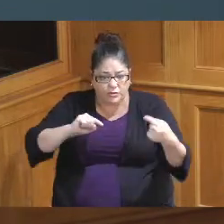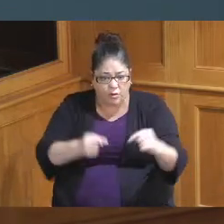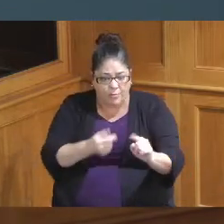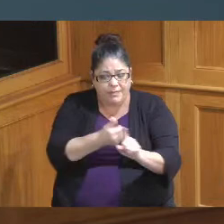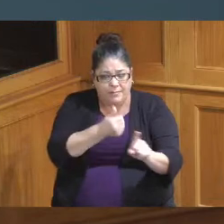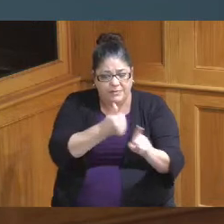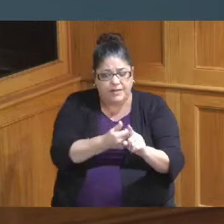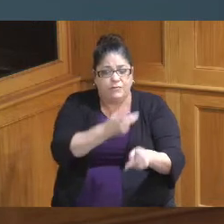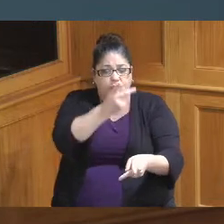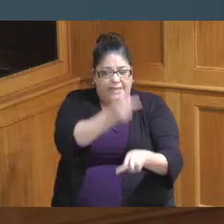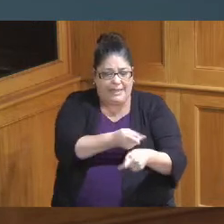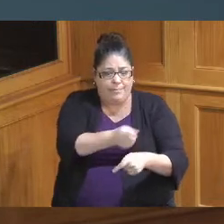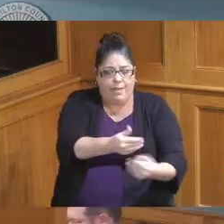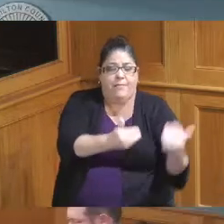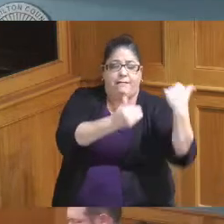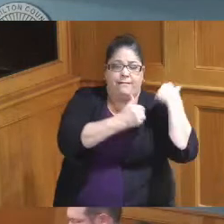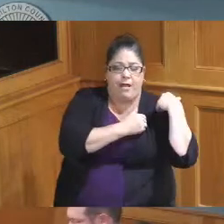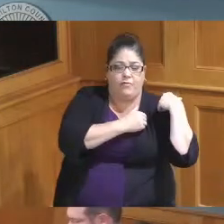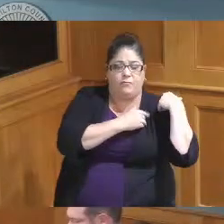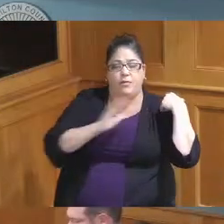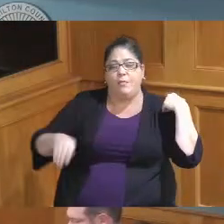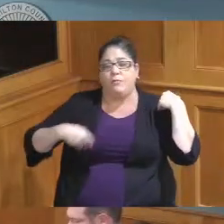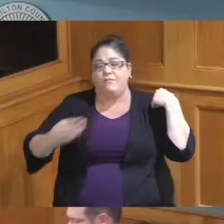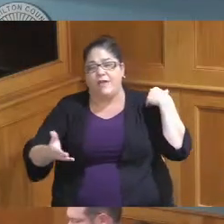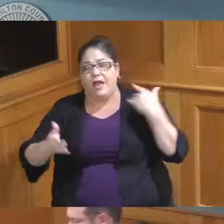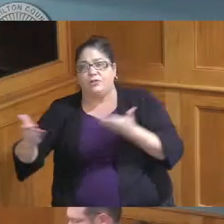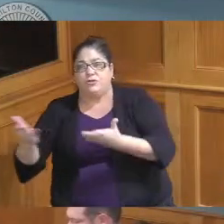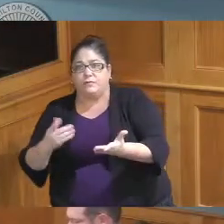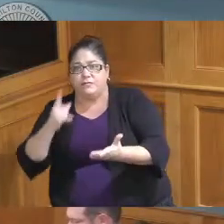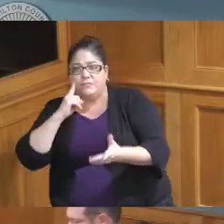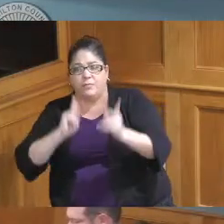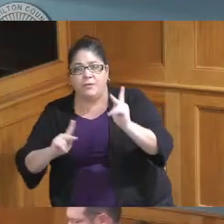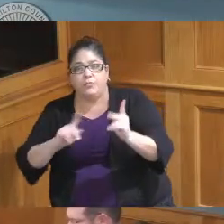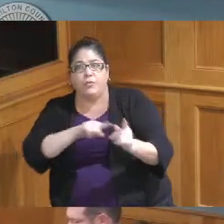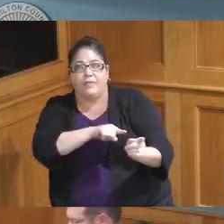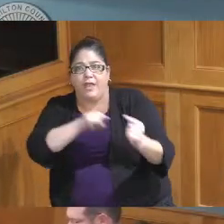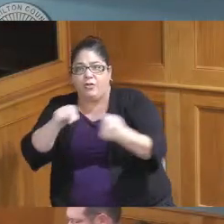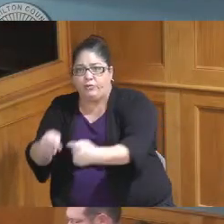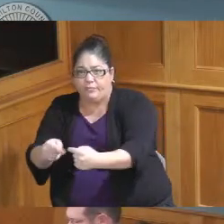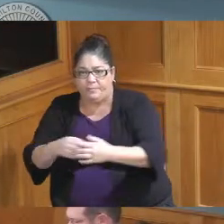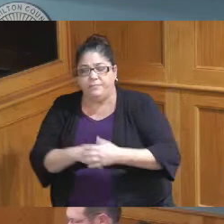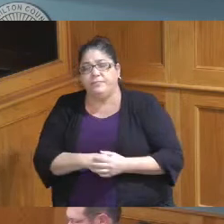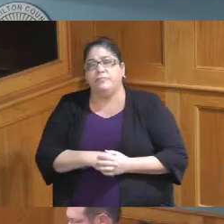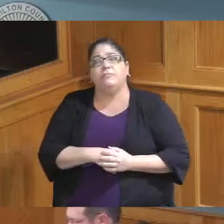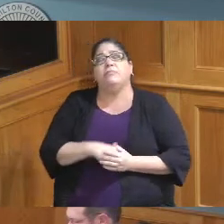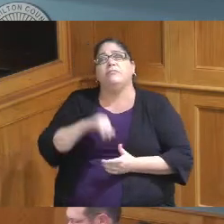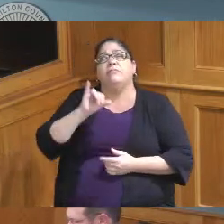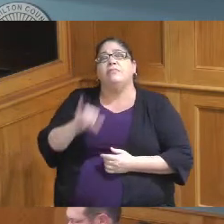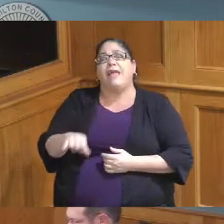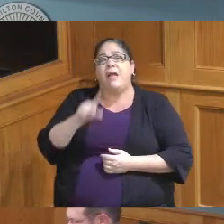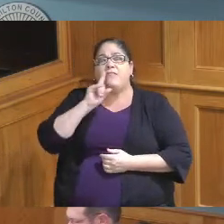for victims and whereas Hamilton County has made and continues to make strategic Investments and